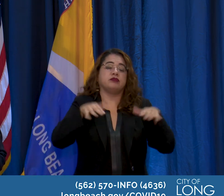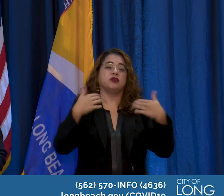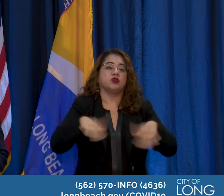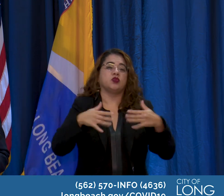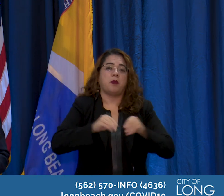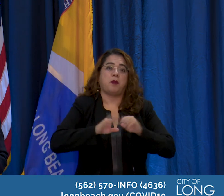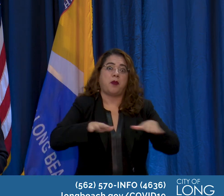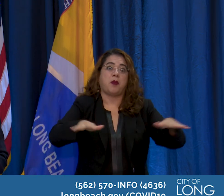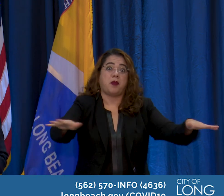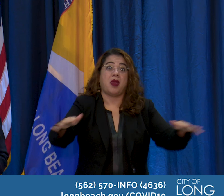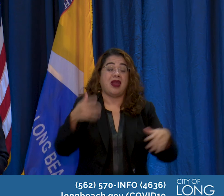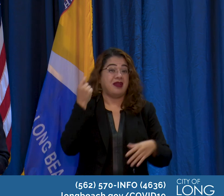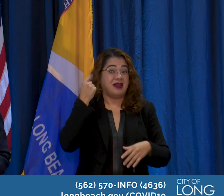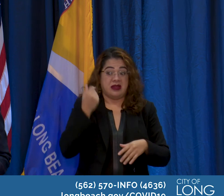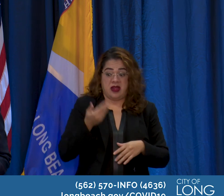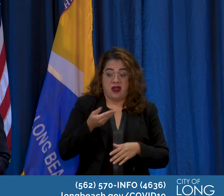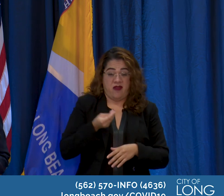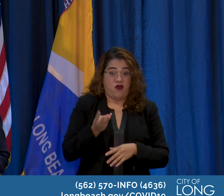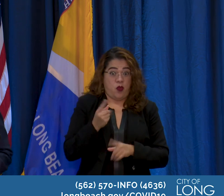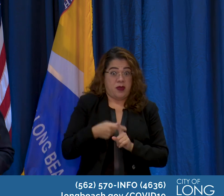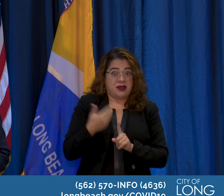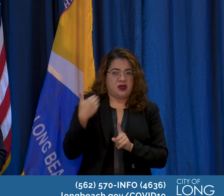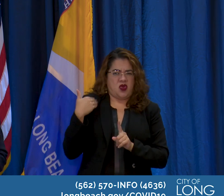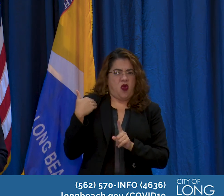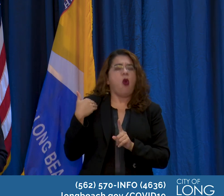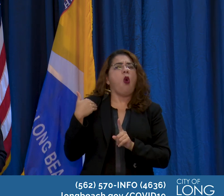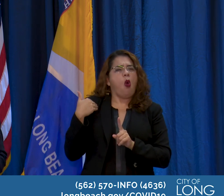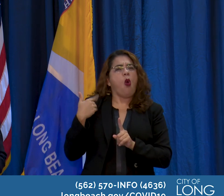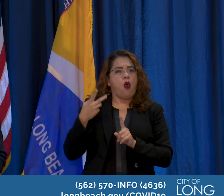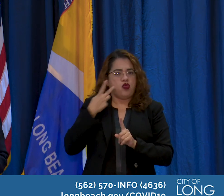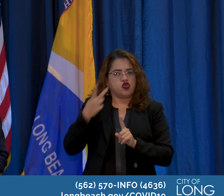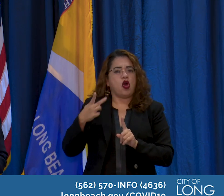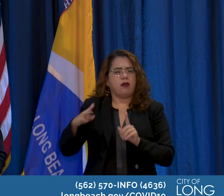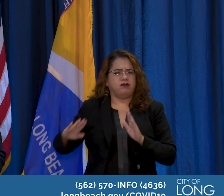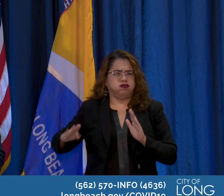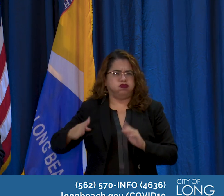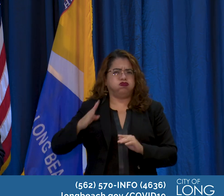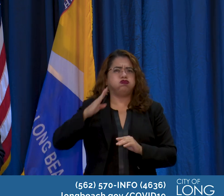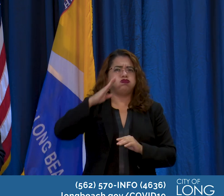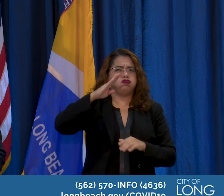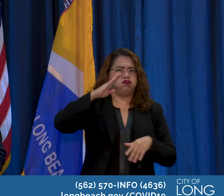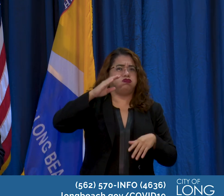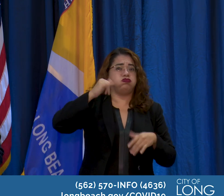And so what's happening with COVID-19 across the country, remains really serious.